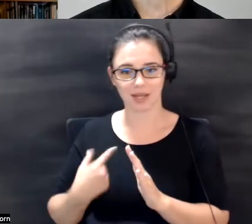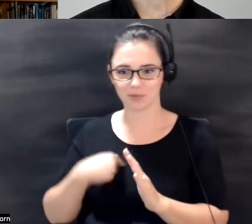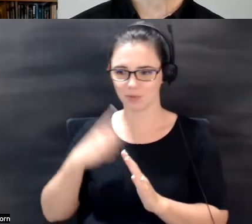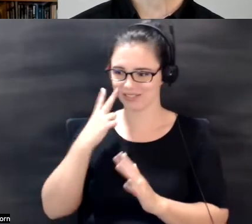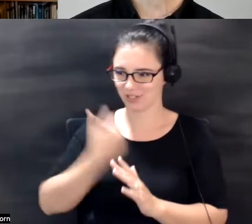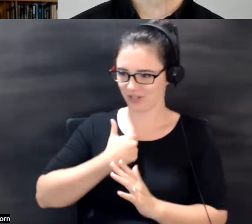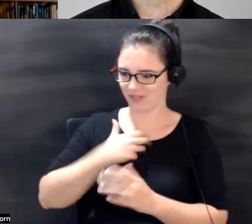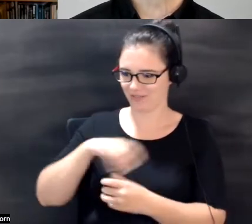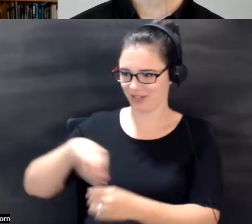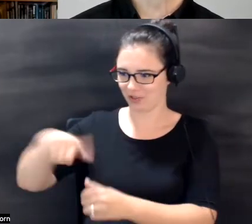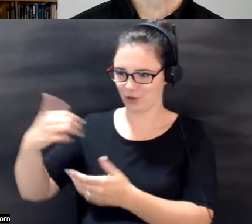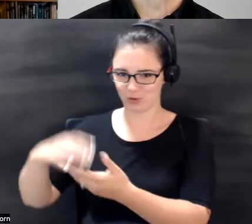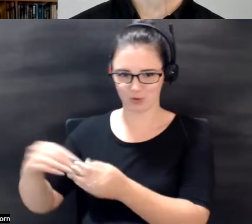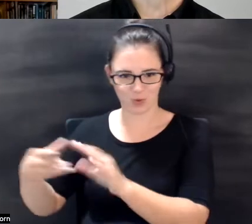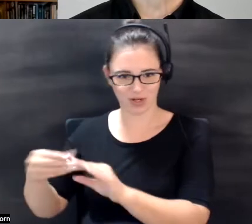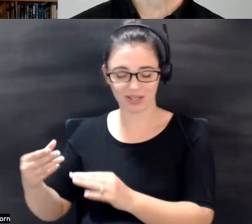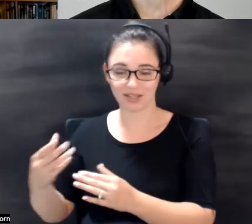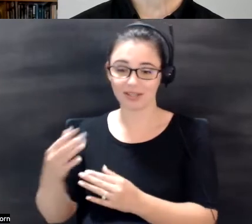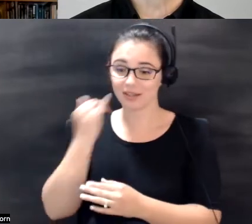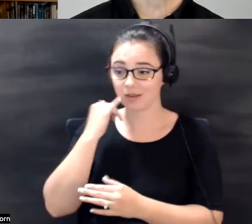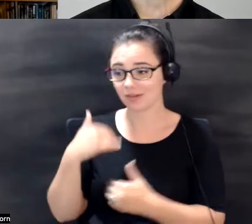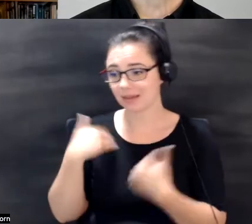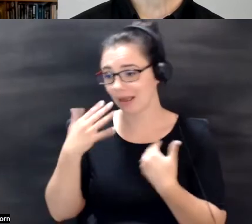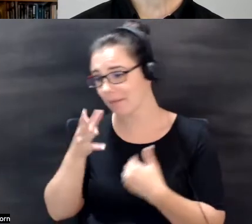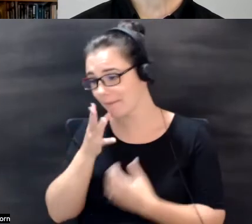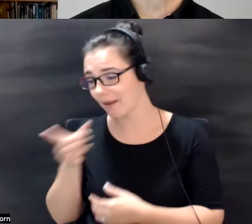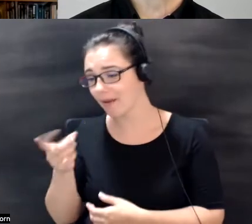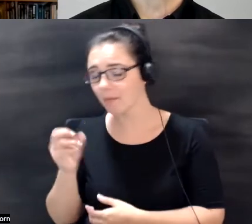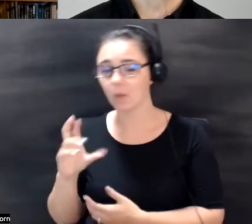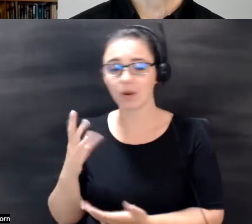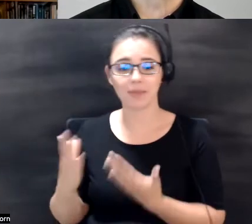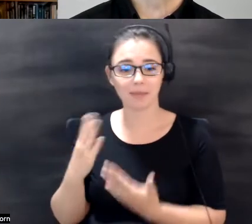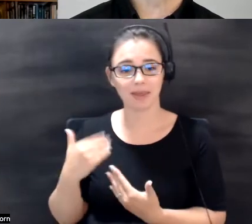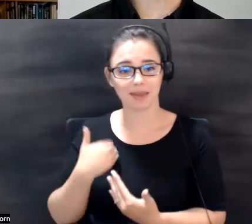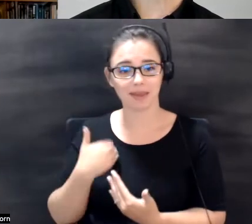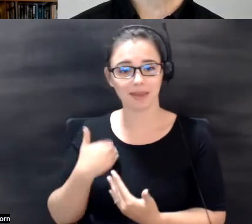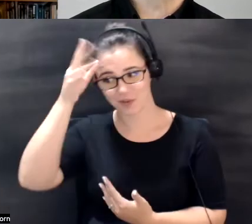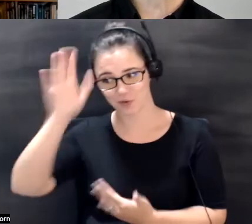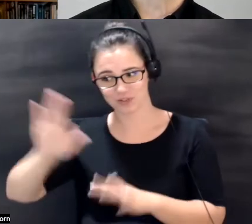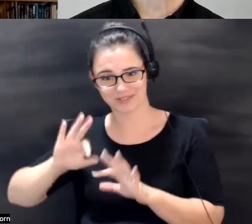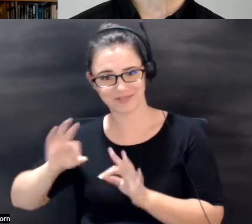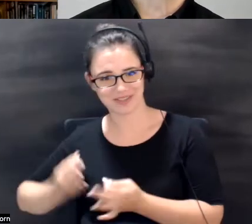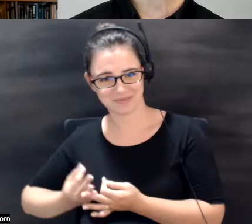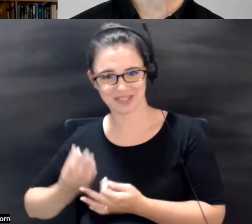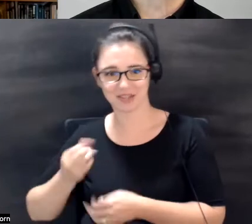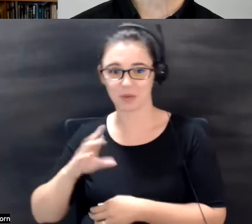whether it's as a young mom, or maybe the young father's family, and, or my family.